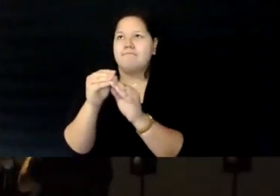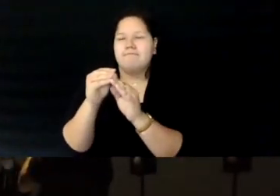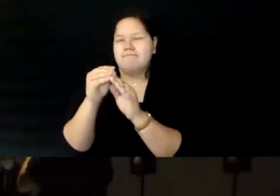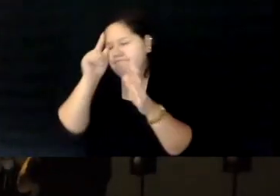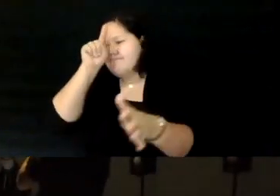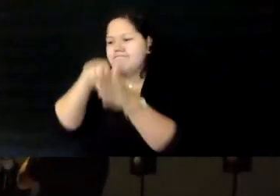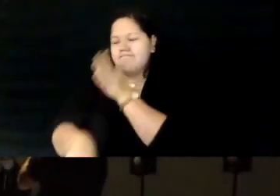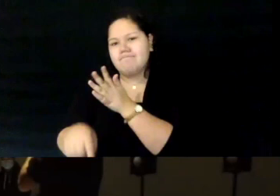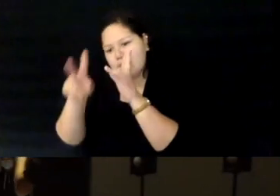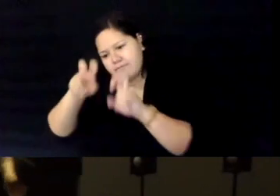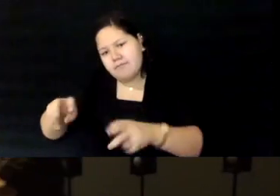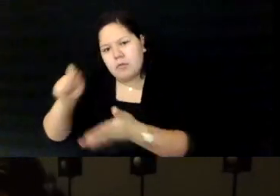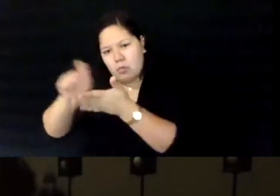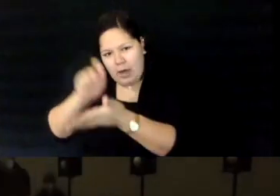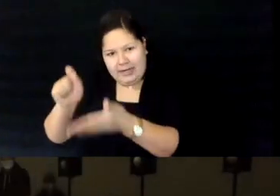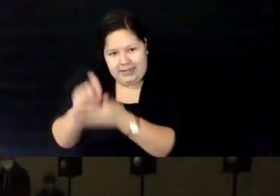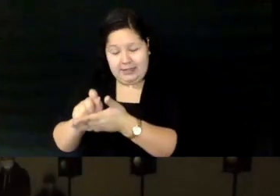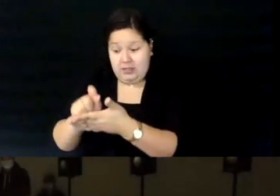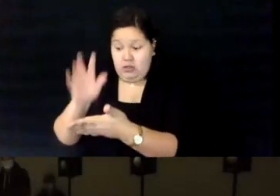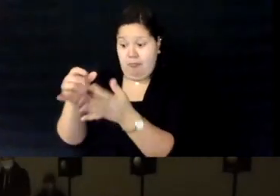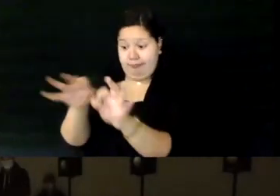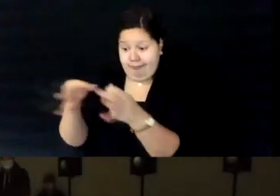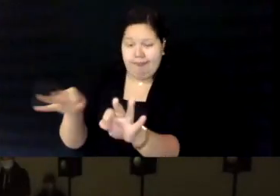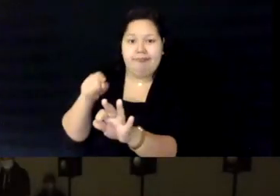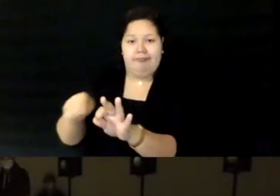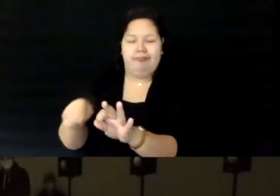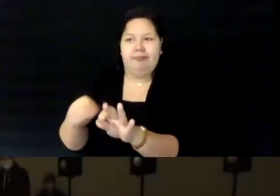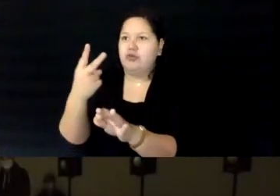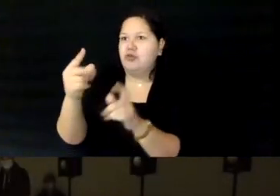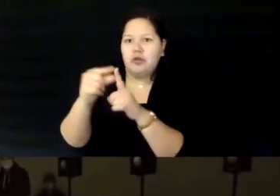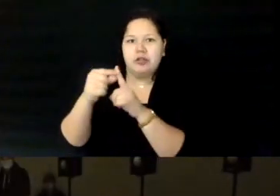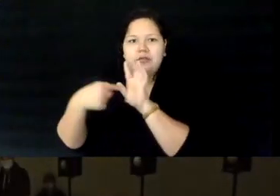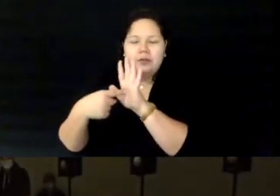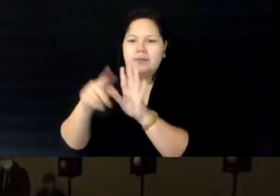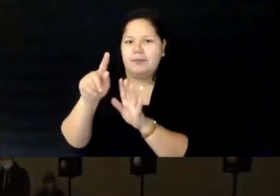our text from free writing, for example, like two words like "trembling harmony" from Kiran and I,